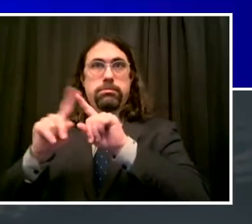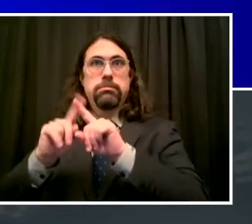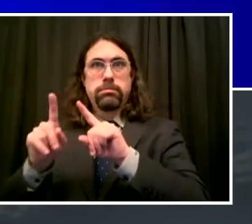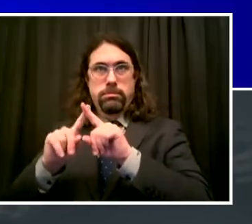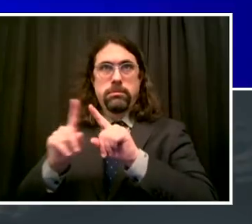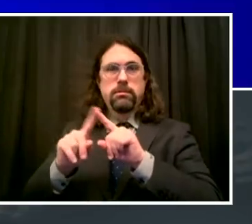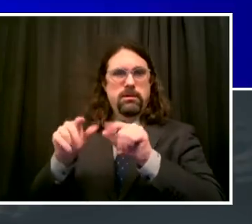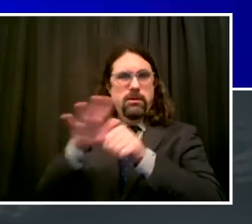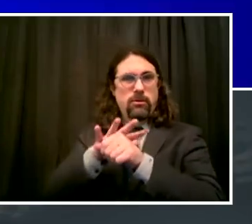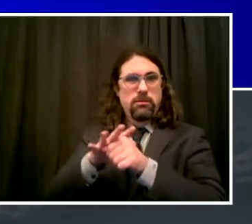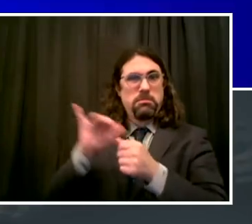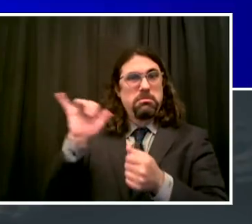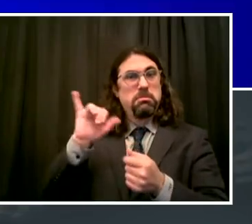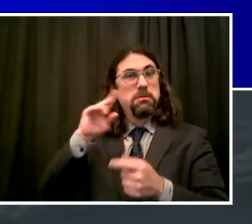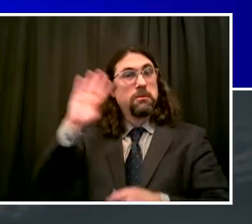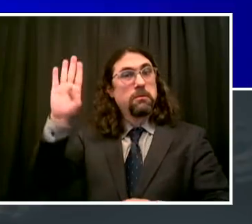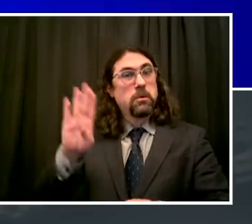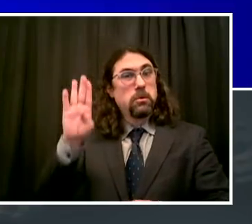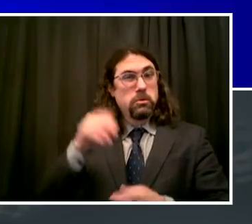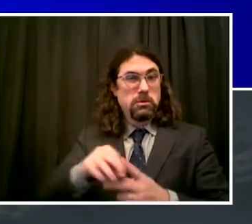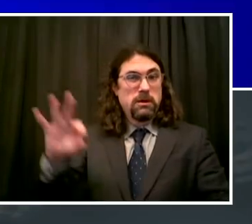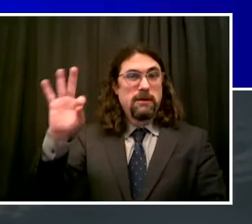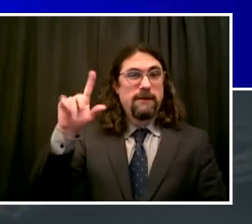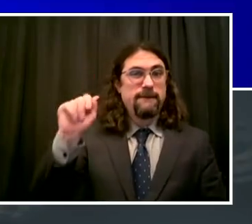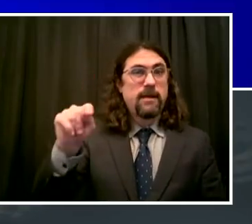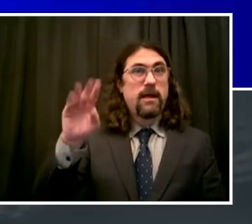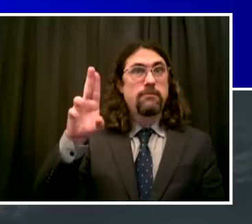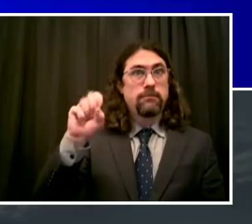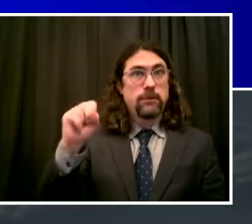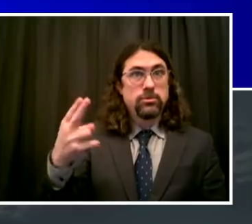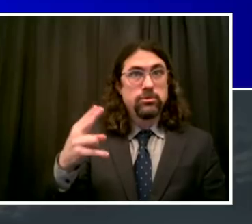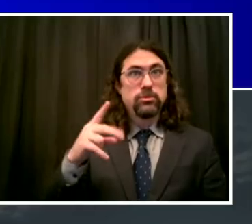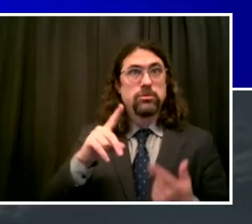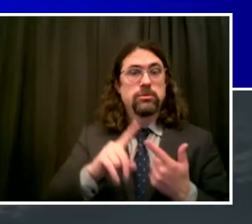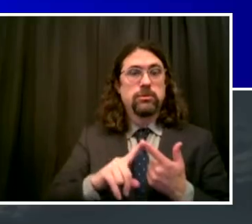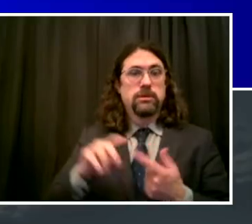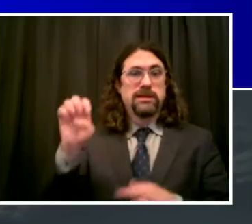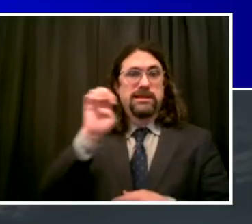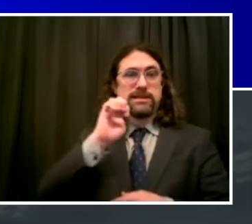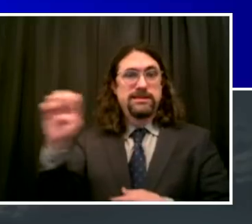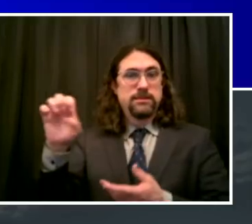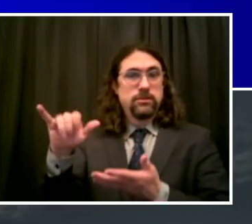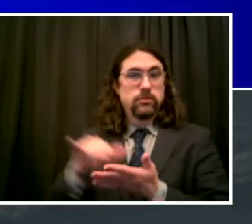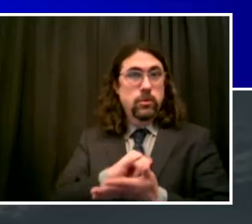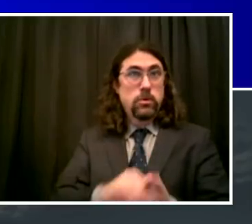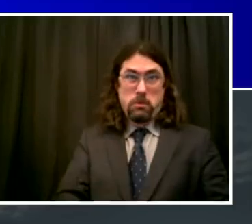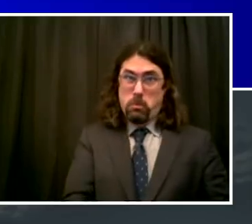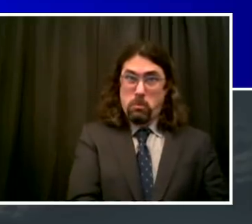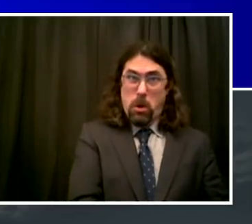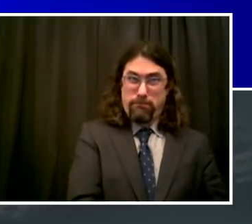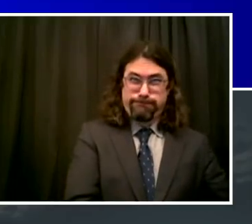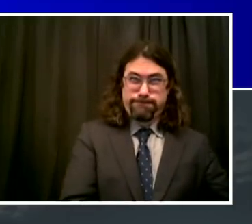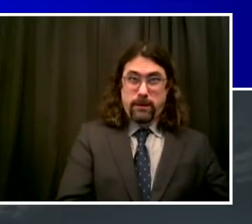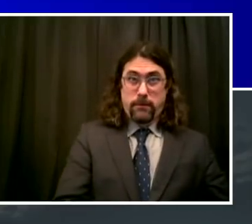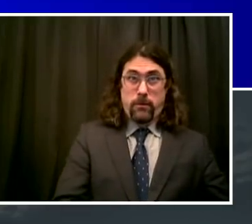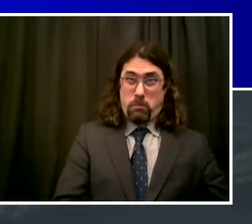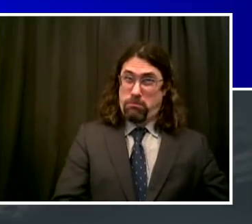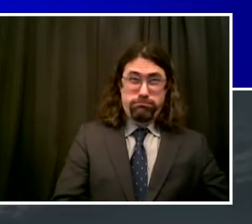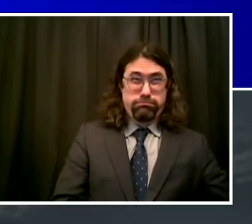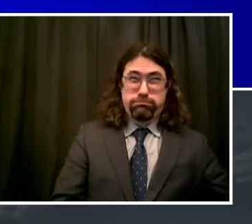THOSE WILL BE PLAT BUSH, BROWNSVILLE, BRIGHTTON BEACH,